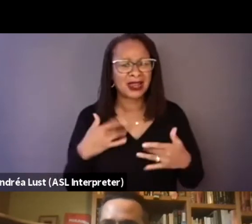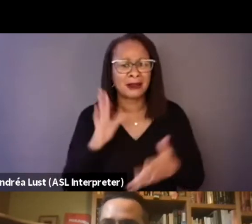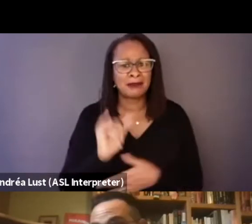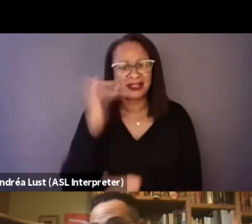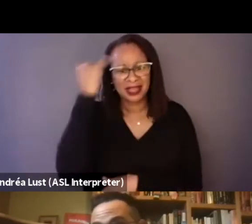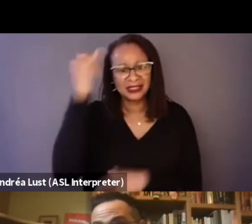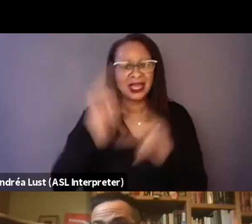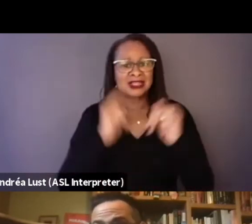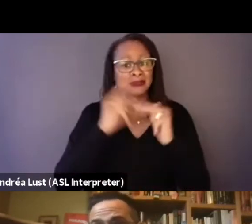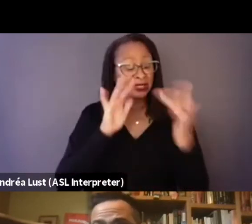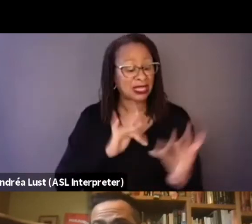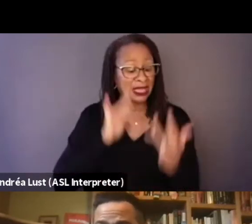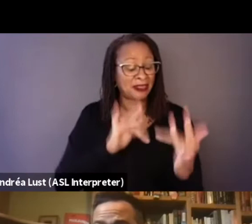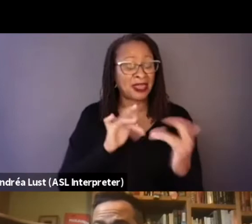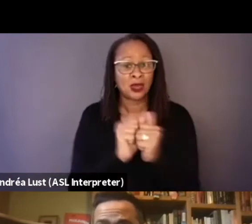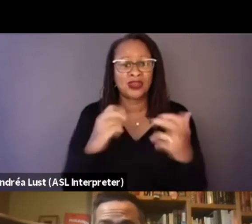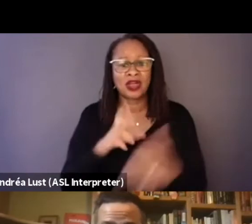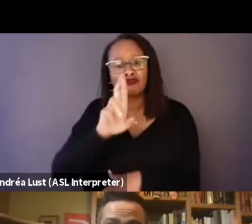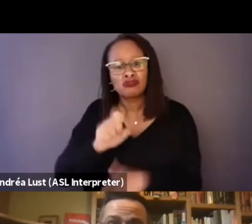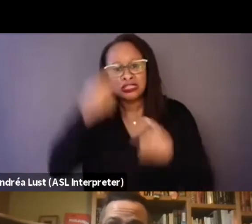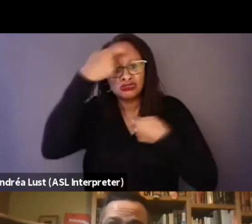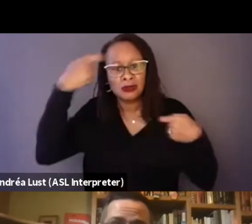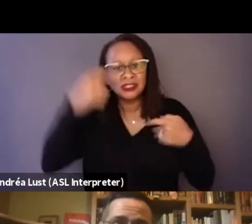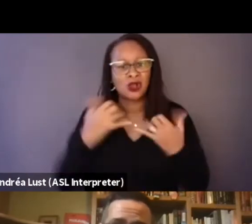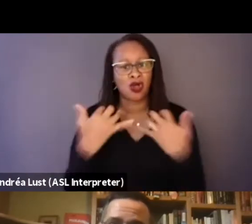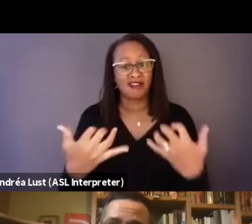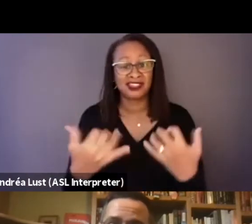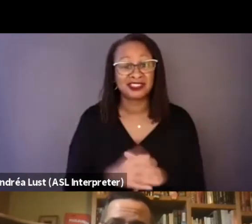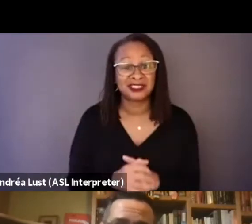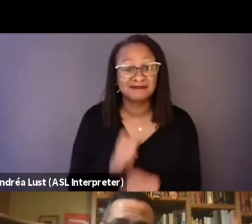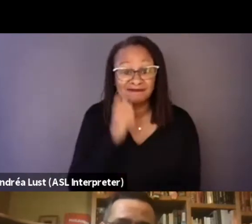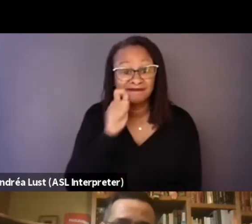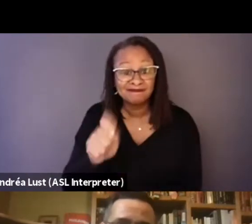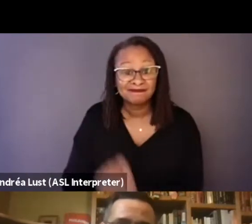without re-traumatizing audiences, frankly. Yeah, I mean,